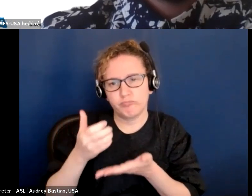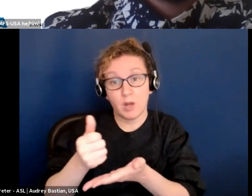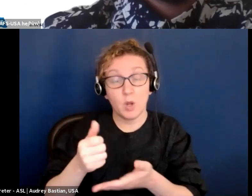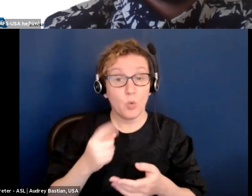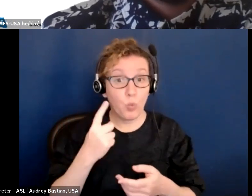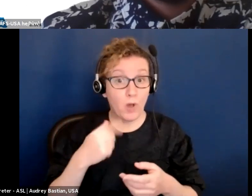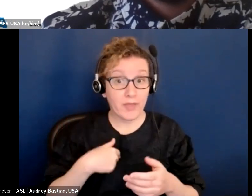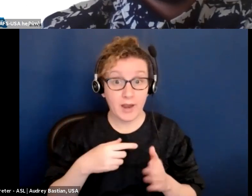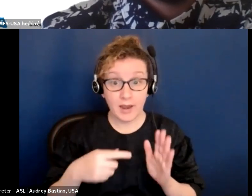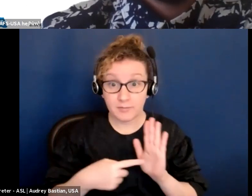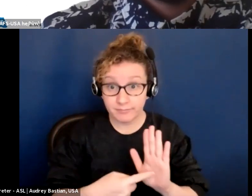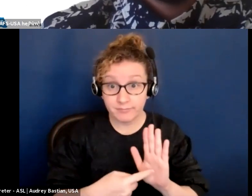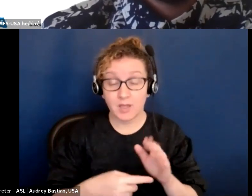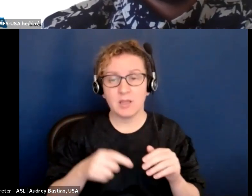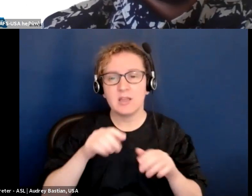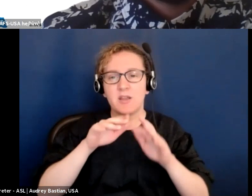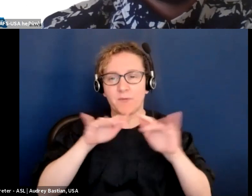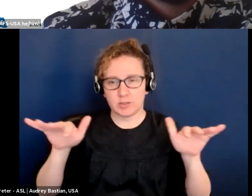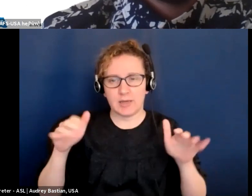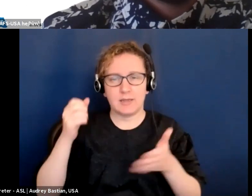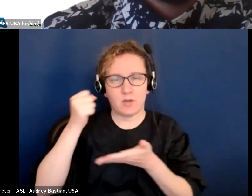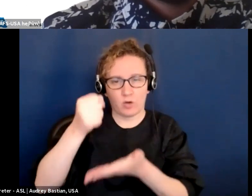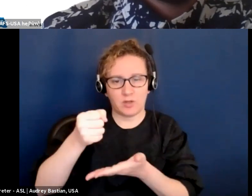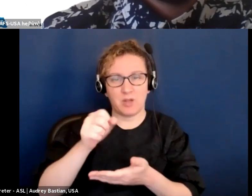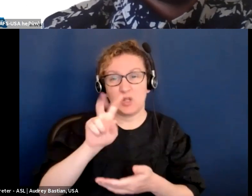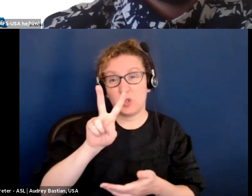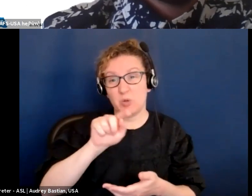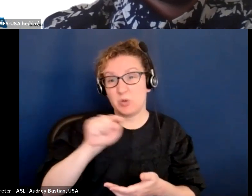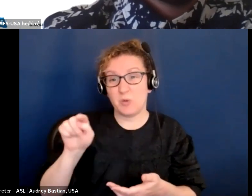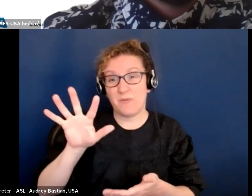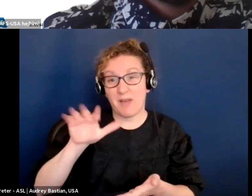from 2000 to $5000 and it is a hefty chunk of your program going abroad.